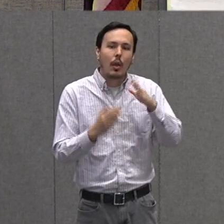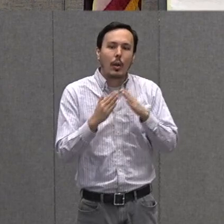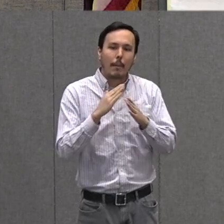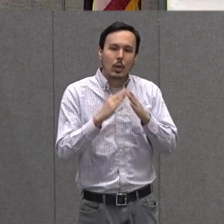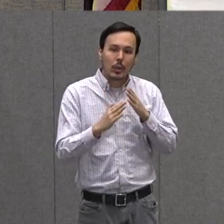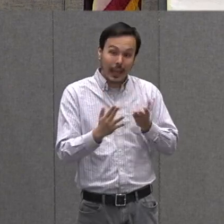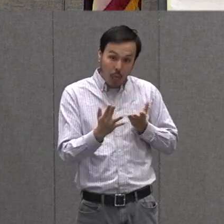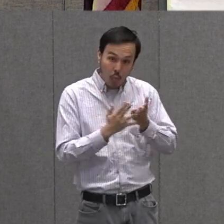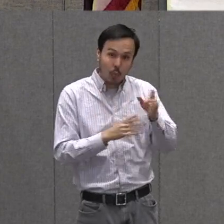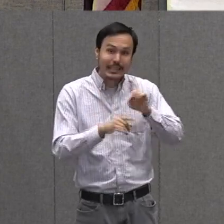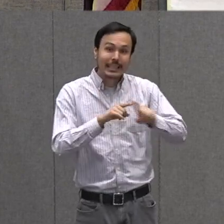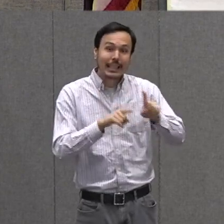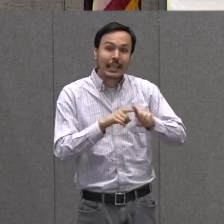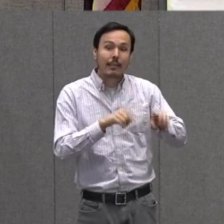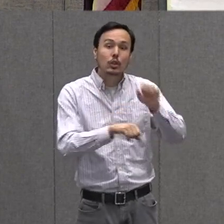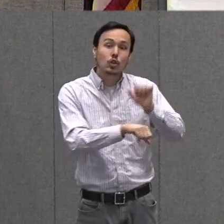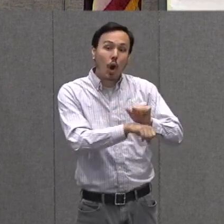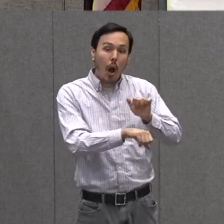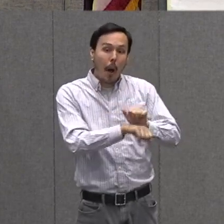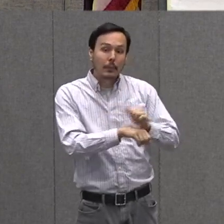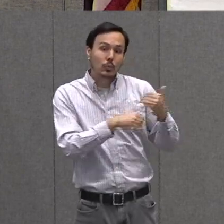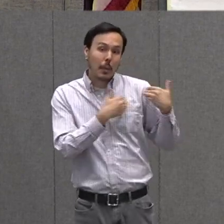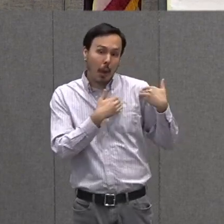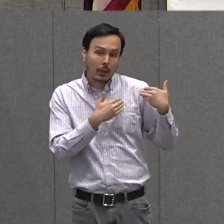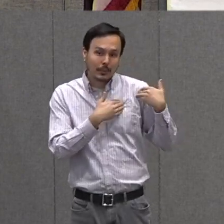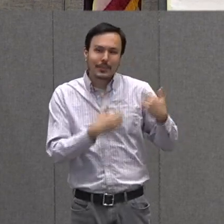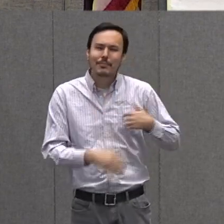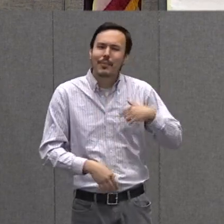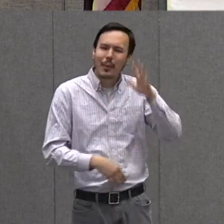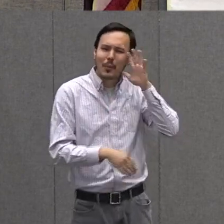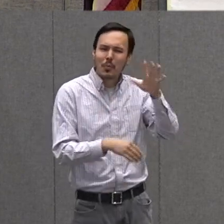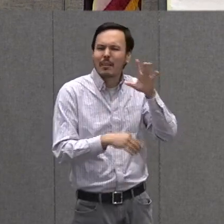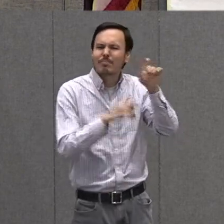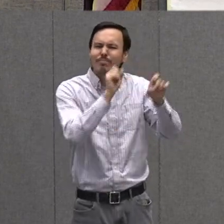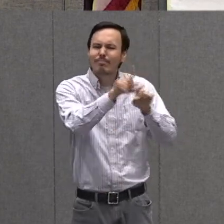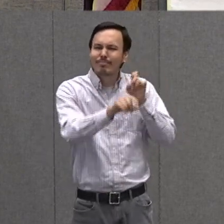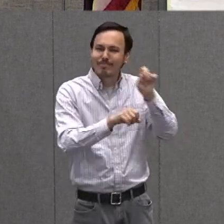We're going to be asking you some questions so tune in closely.